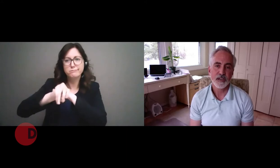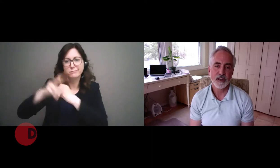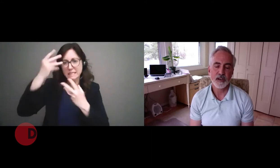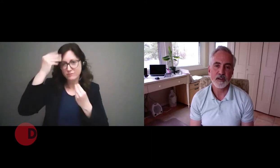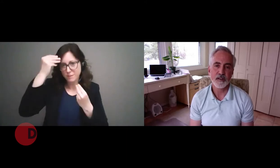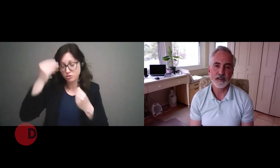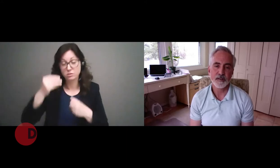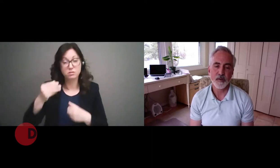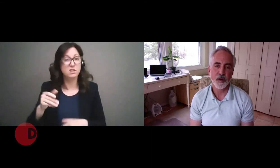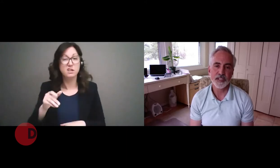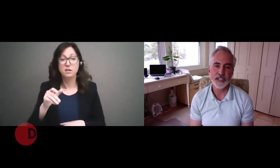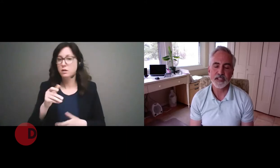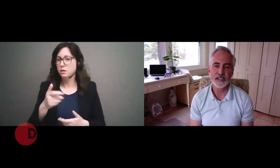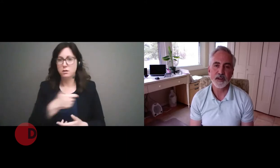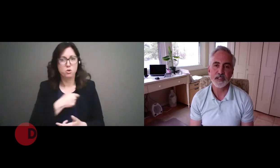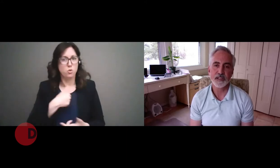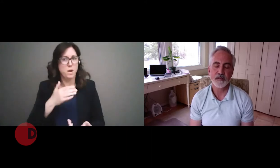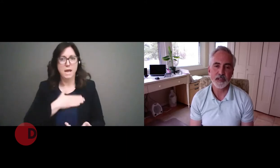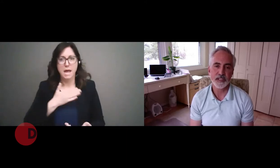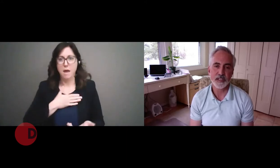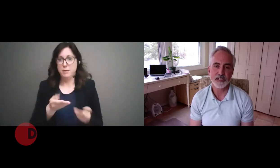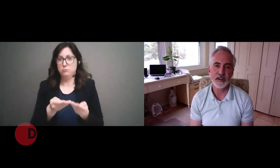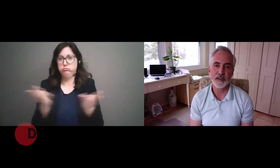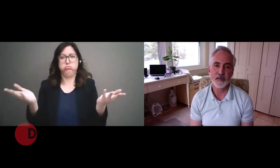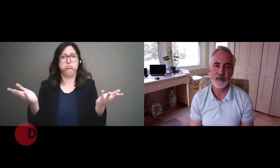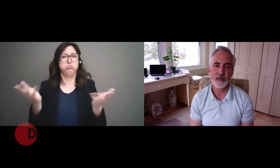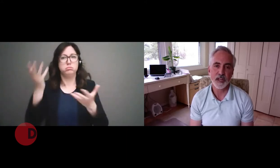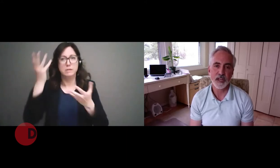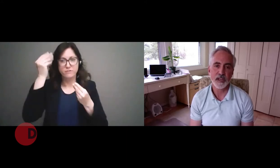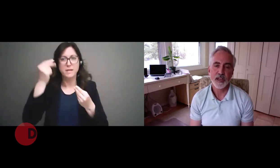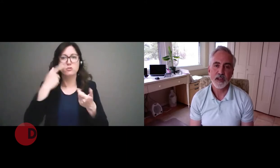We are happy to provide information to give out to